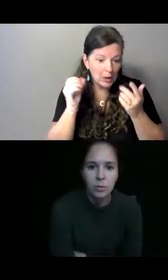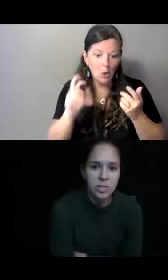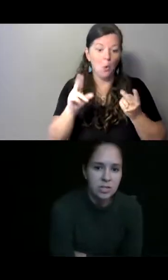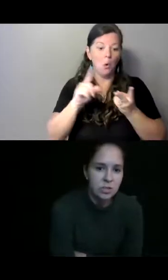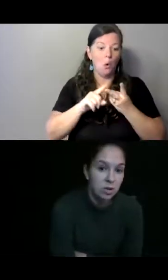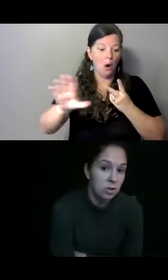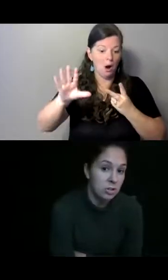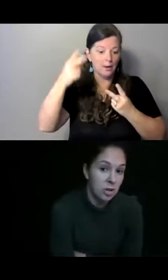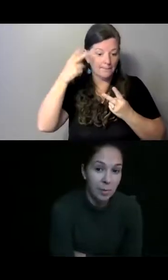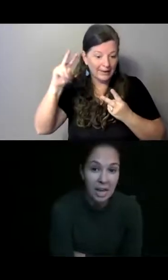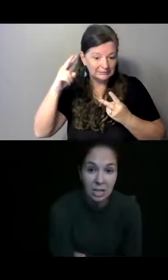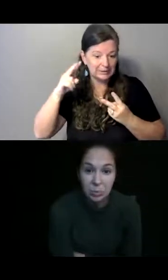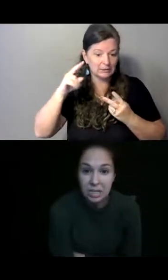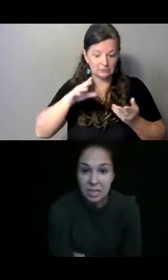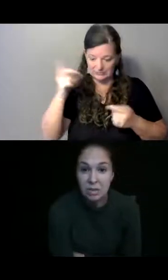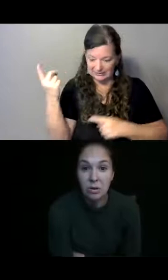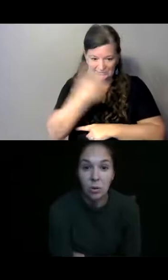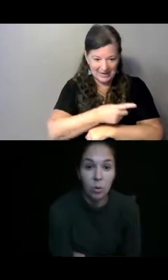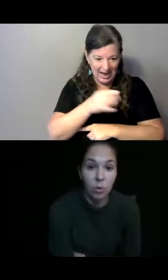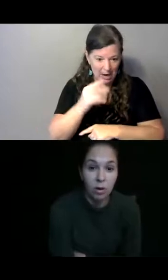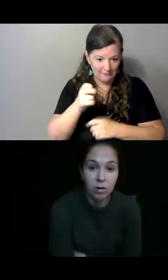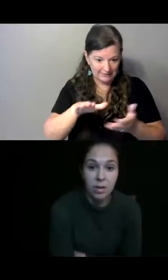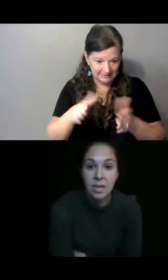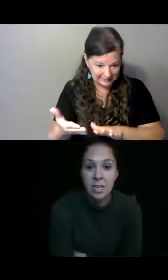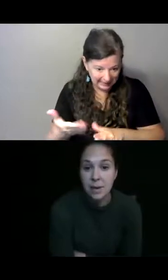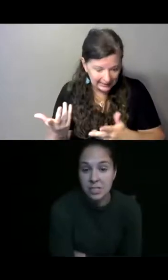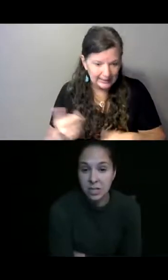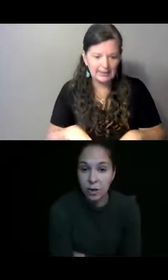We could talk about Halloween or in Mexico,